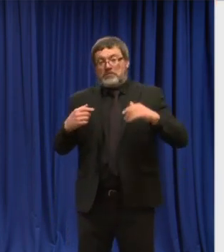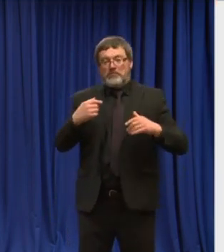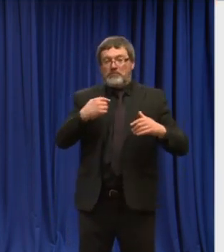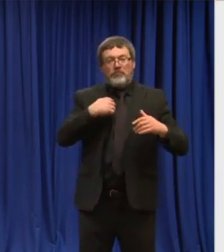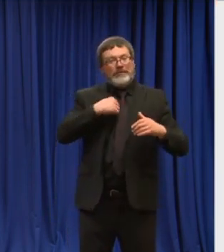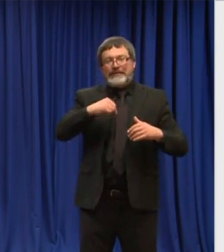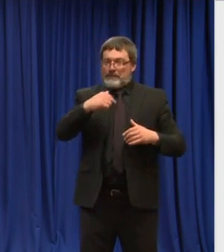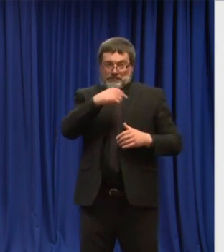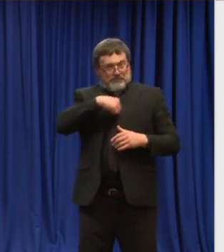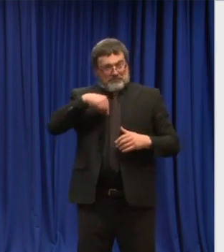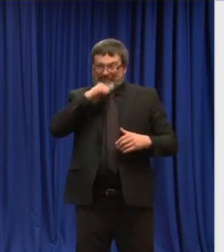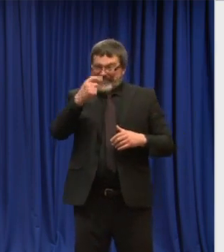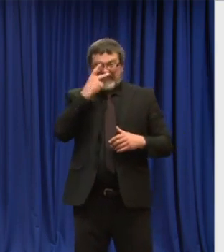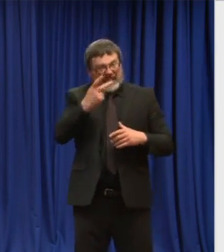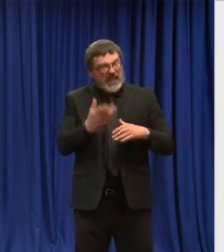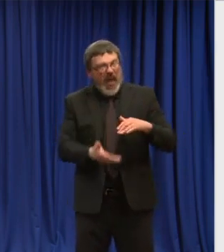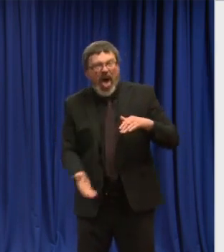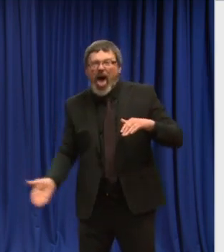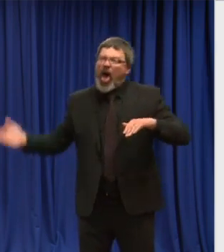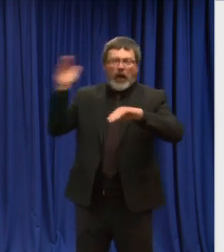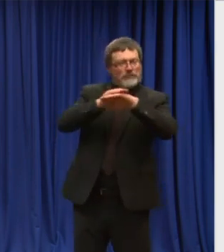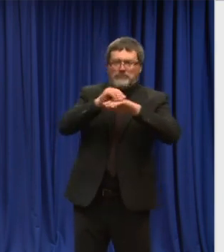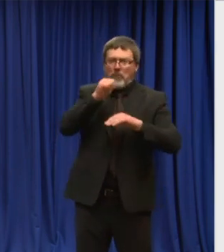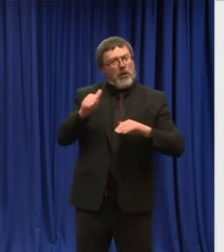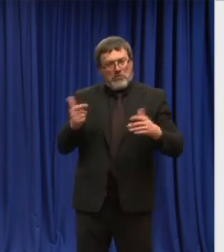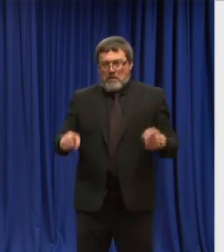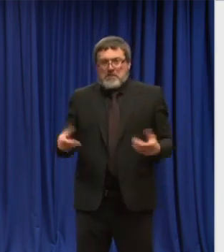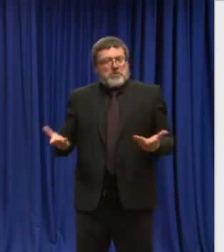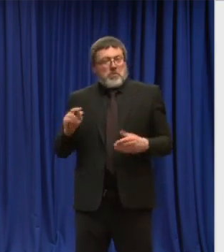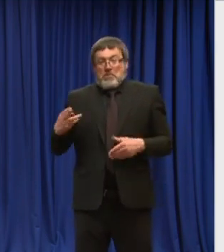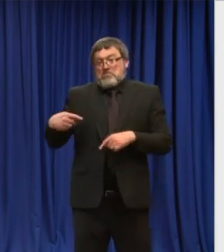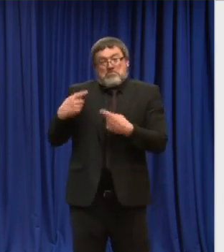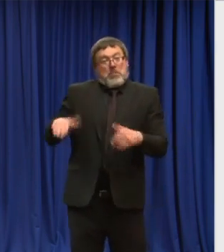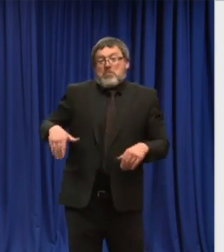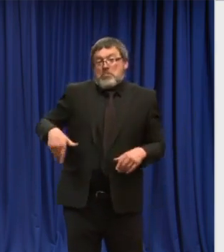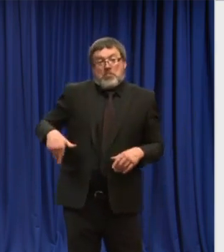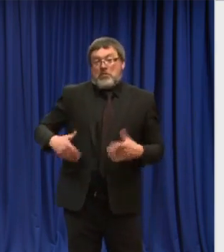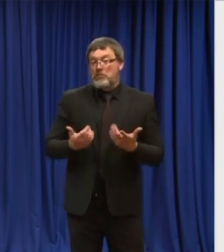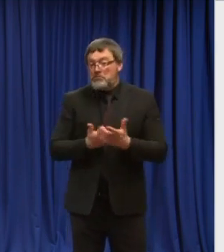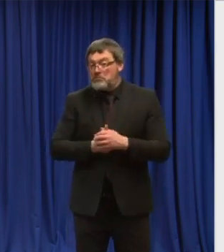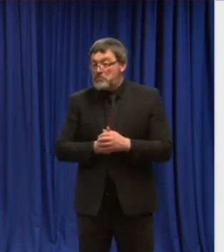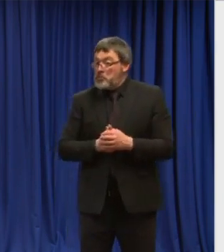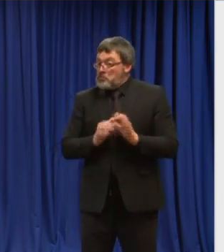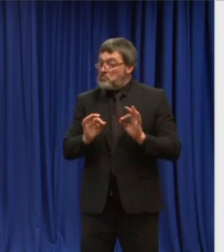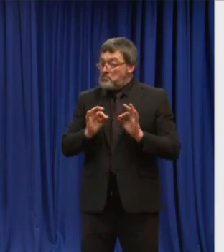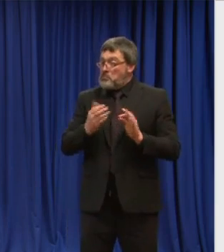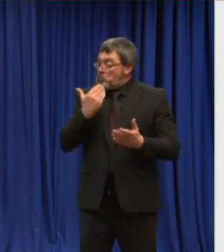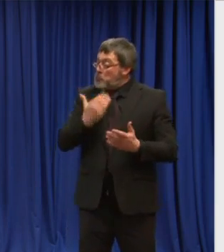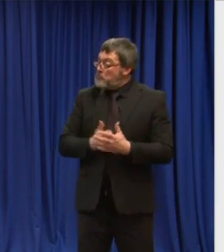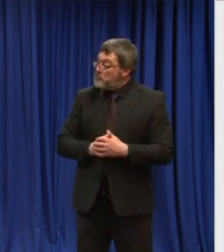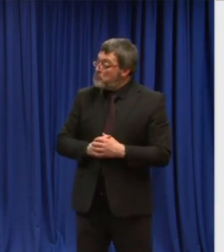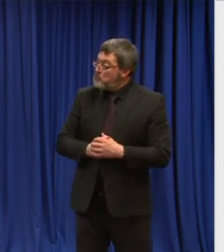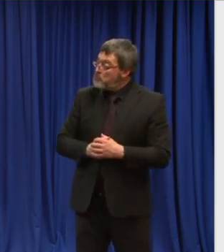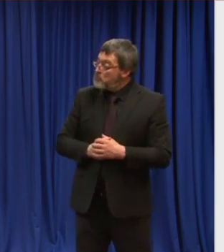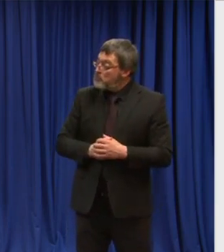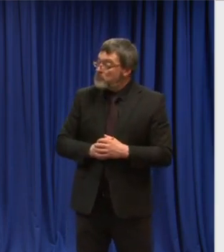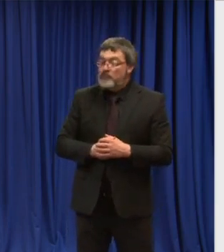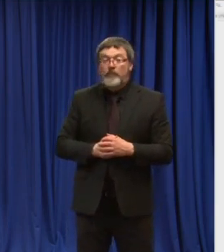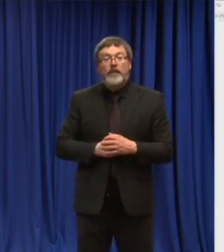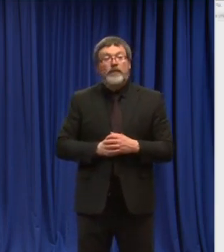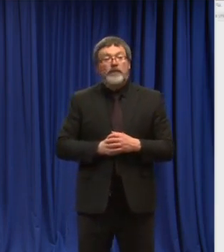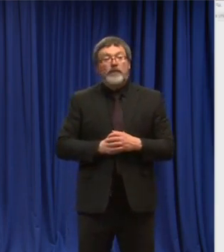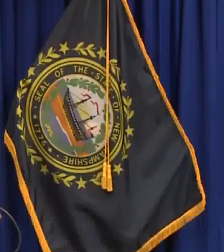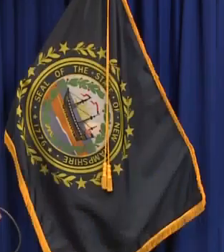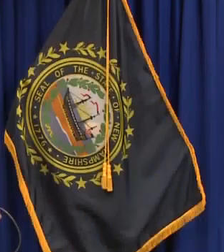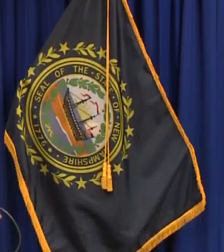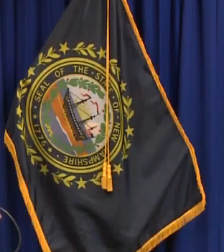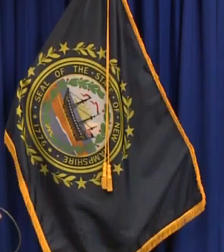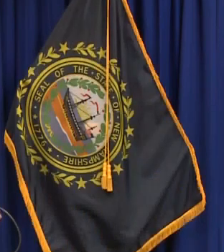SO TO SPEAK WE’RE NOT SEEING AN F AN EXPONENTIAL OR RAPID ACCELERATION IN THE DAILY CENSUS FOR COVID-19 ADMISSIONS.